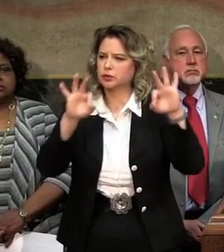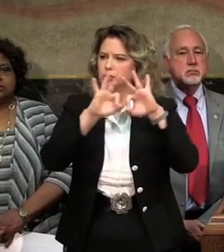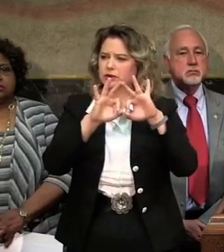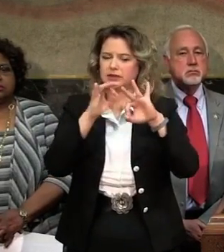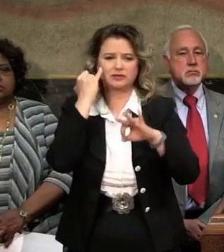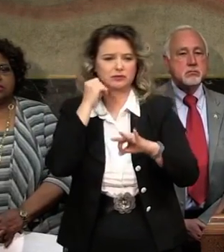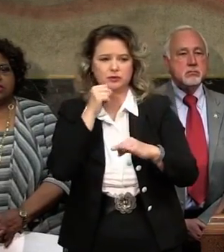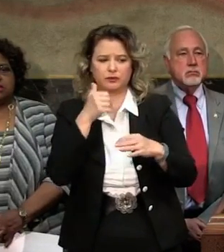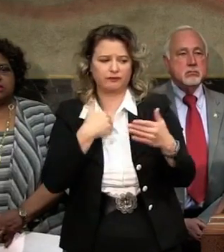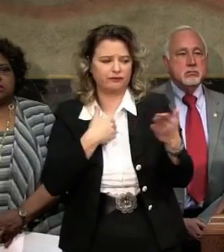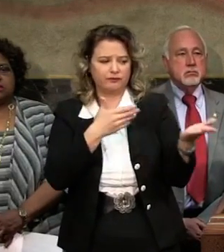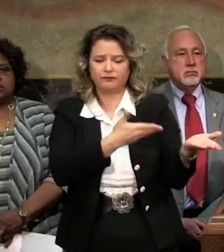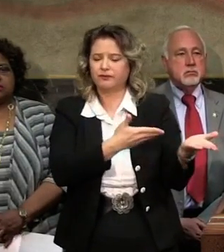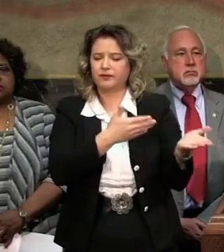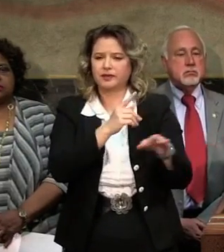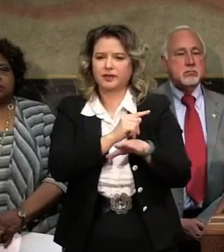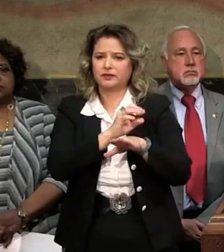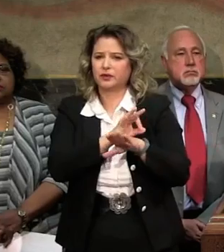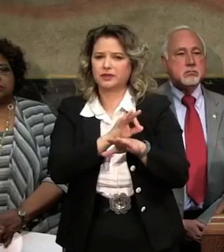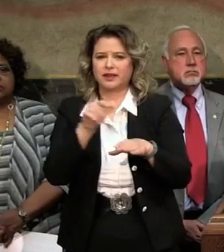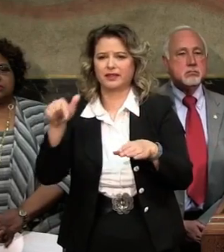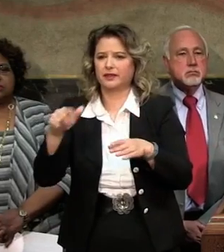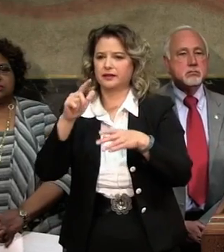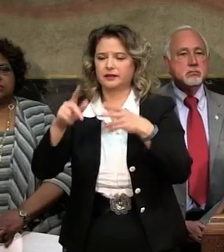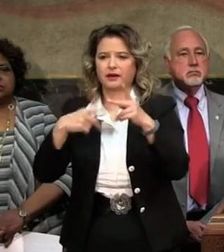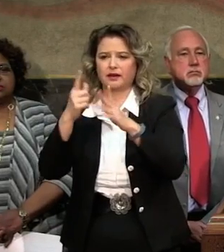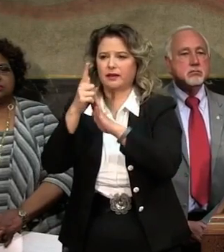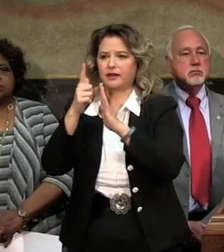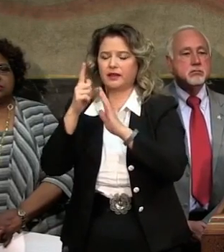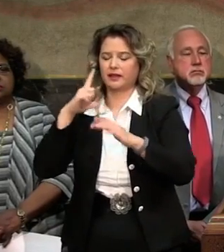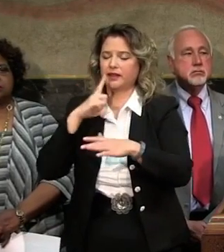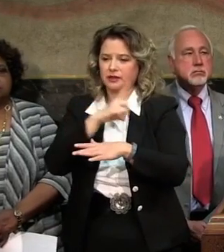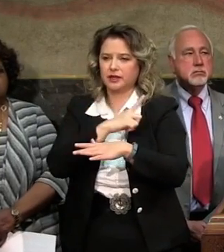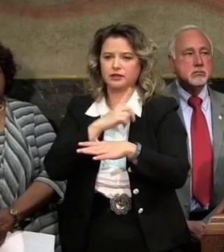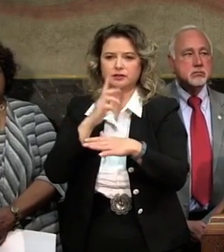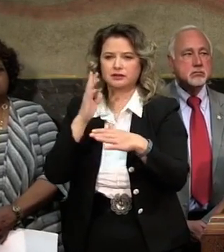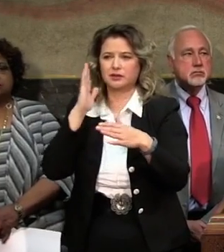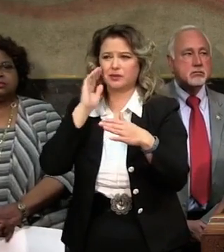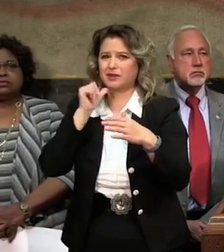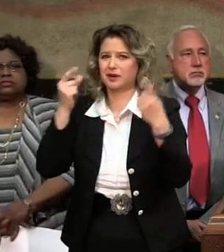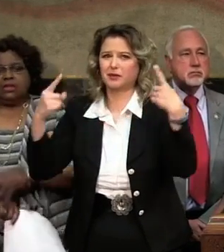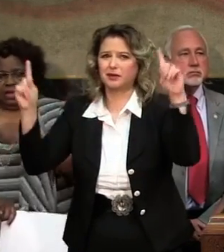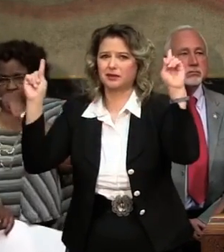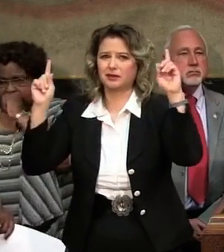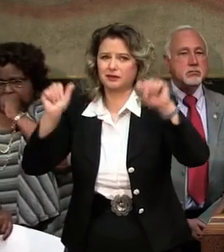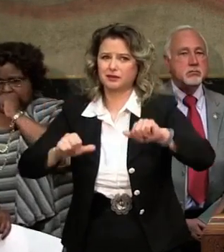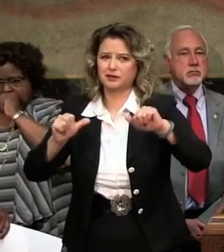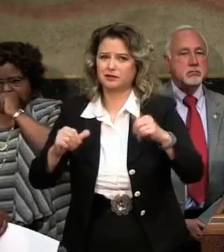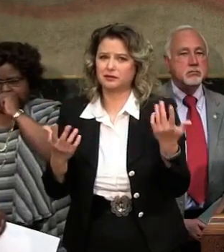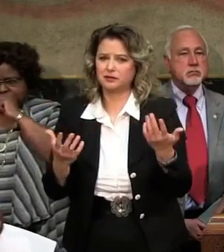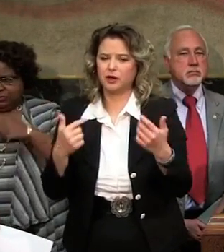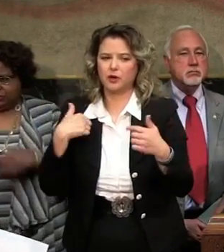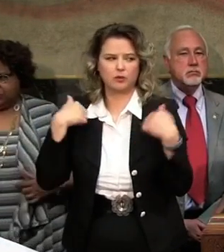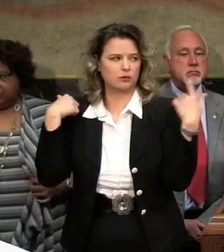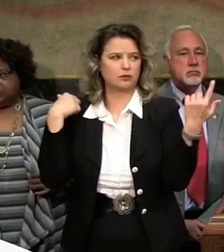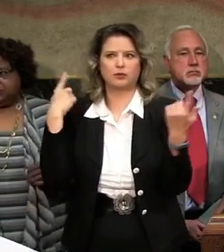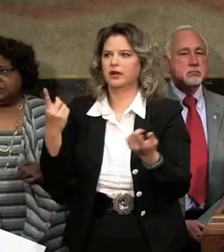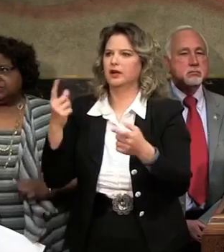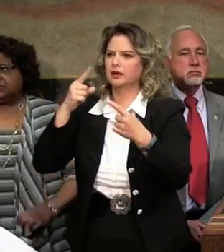would not be possible these are things that many of us have fought for for nearly a decade and yet now the momentum